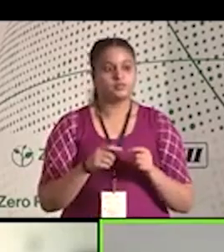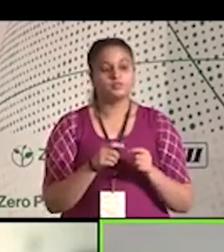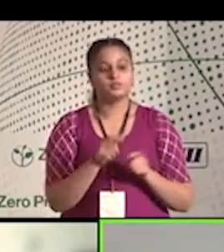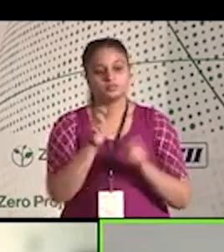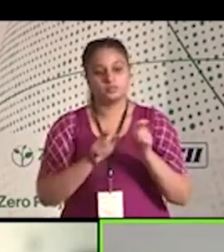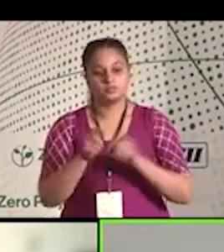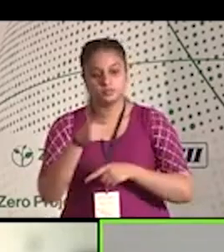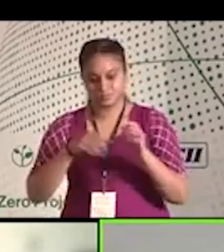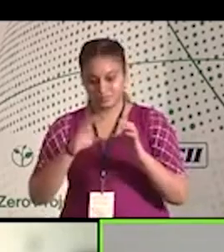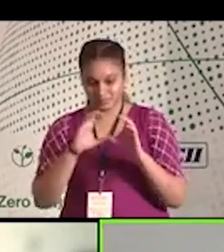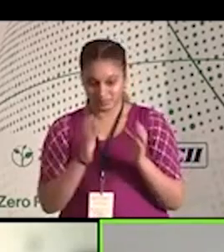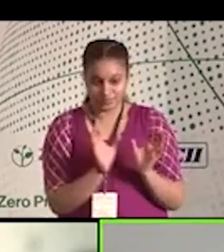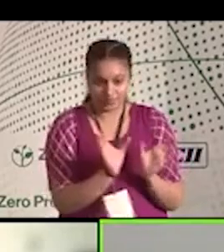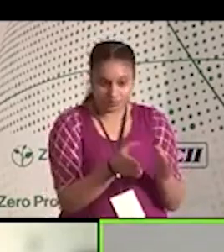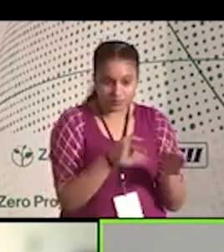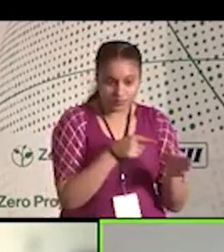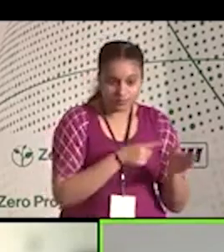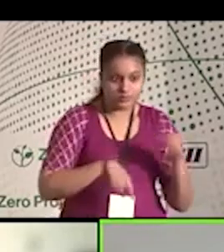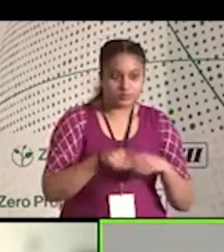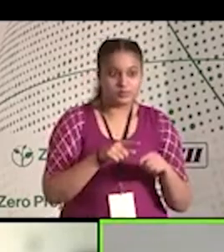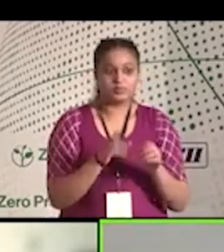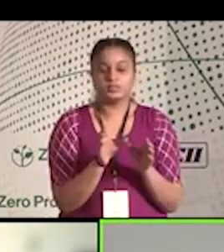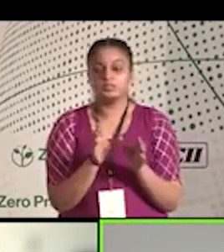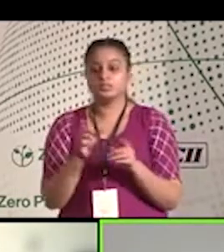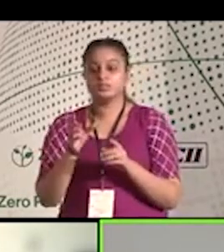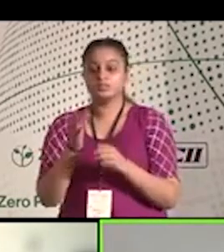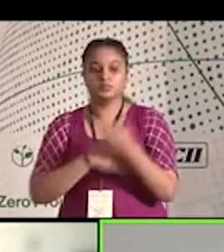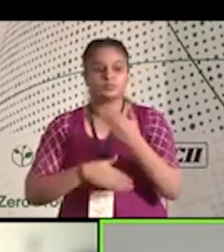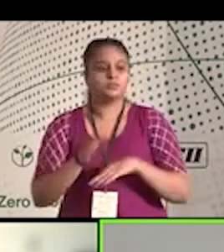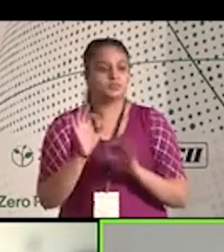all the while to do things is not that kind of, you know,